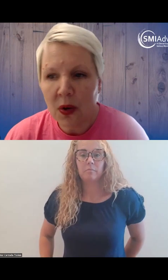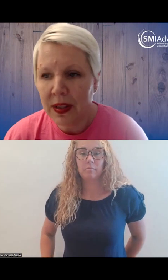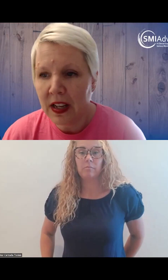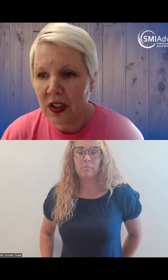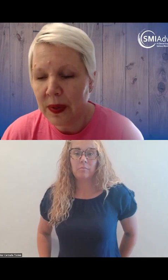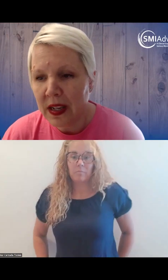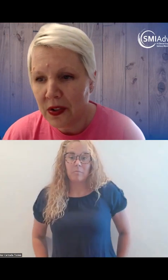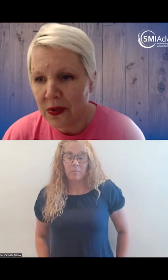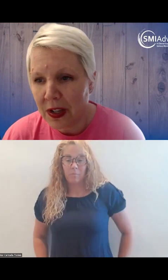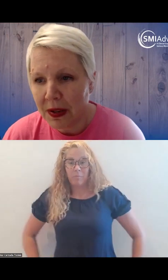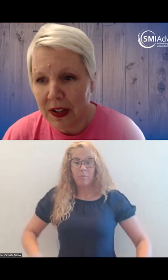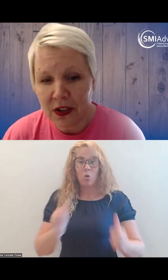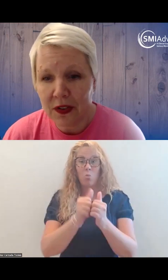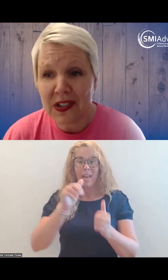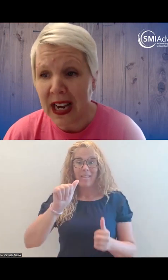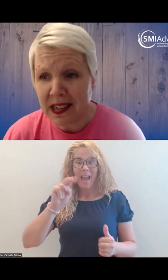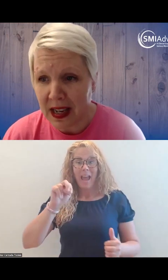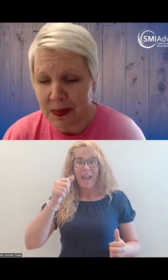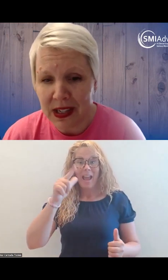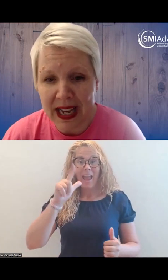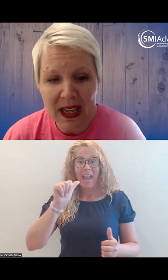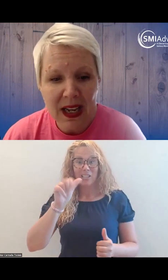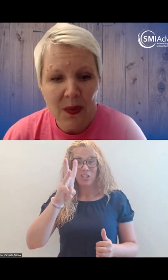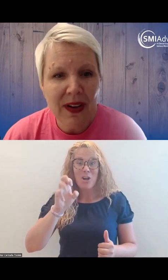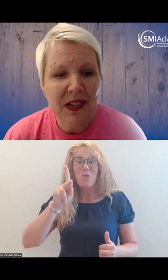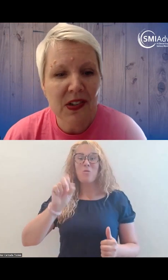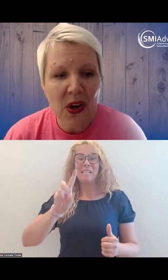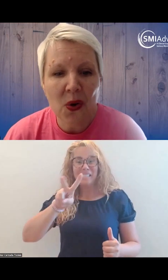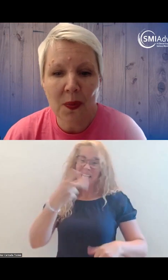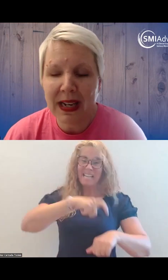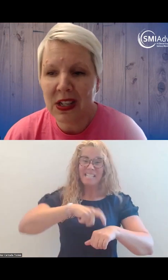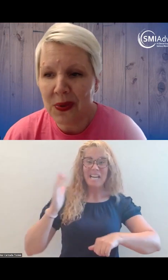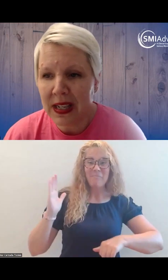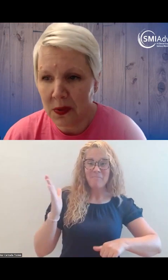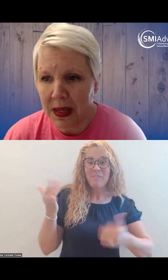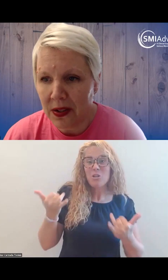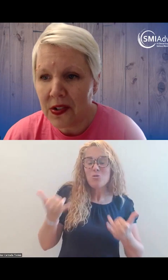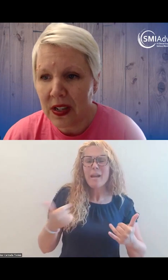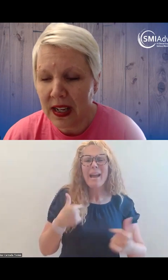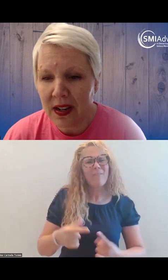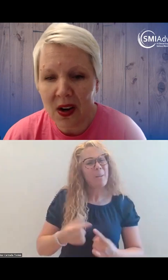WITH ANGELA WEEKS, WE HAVE HAD SO MANY UNIQUE SPEAKERS.